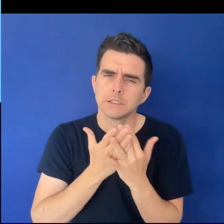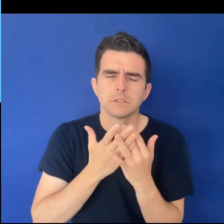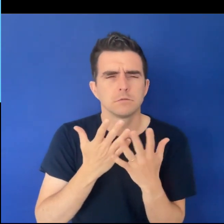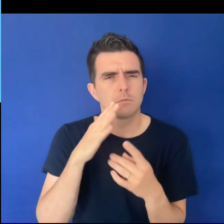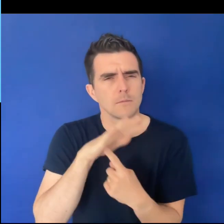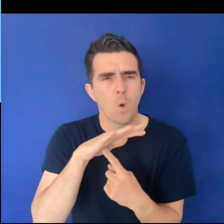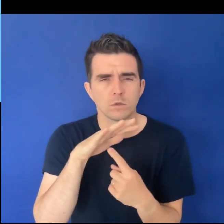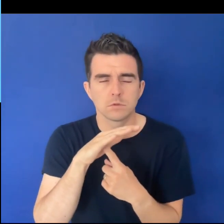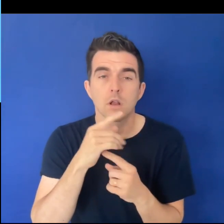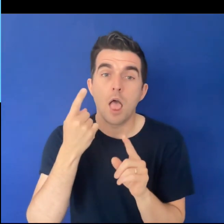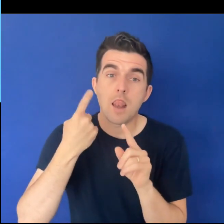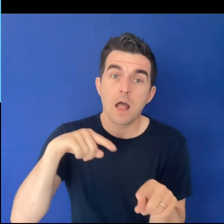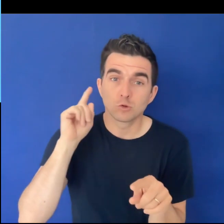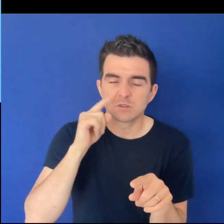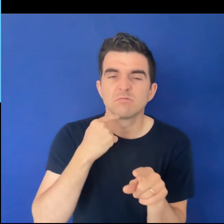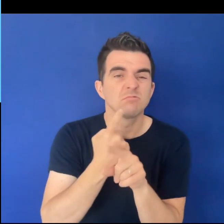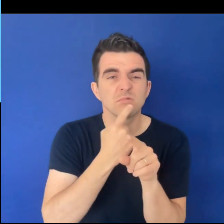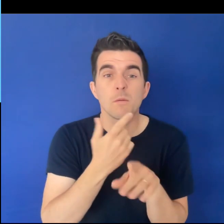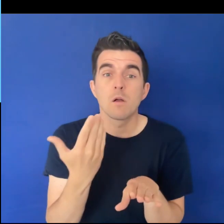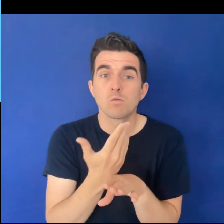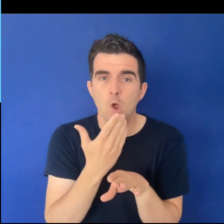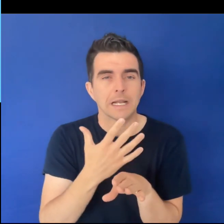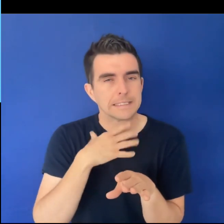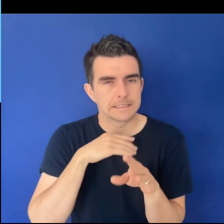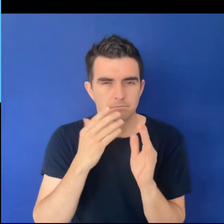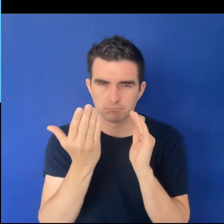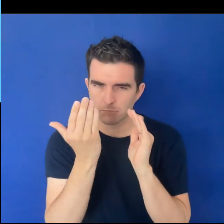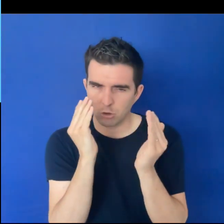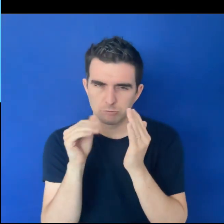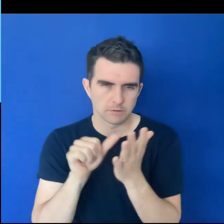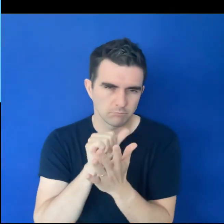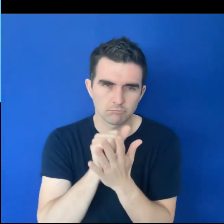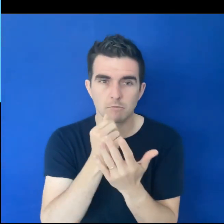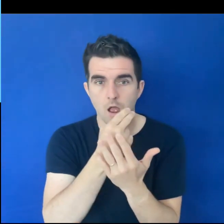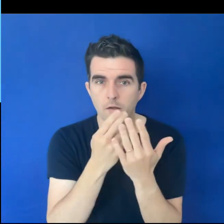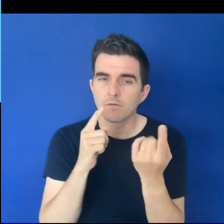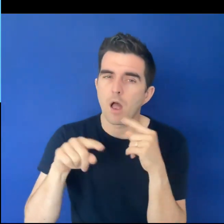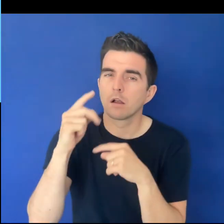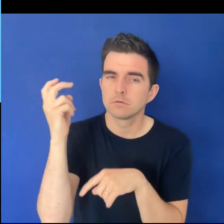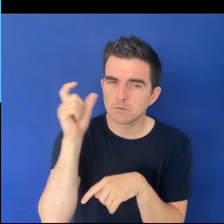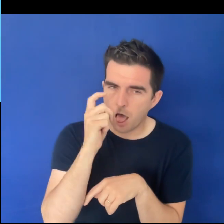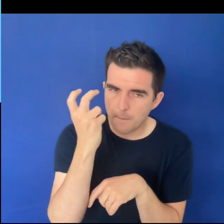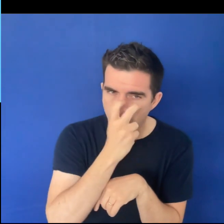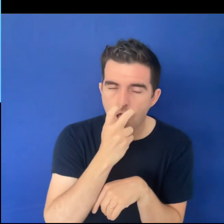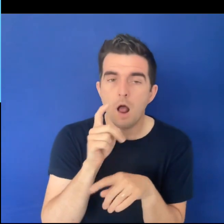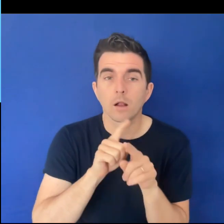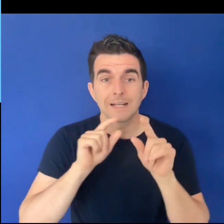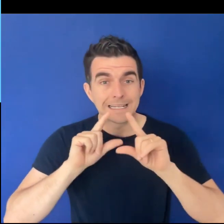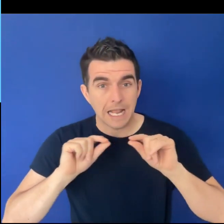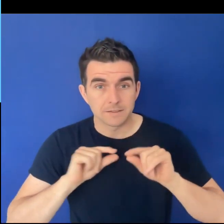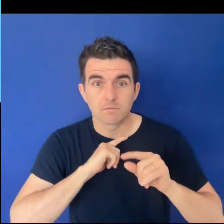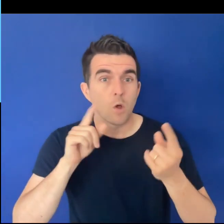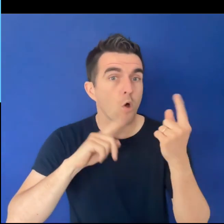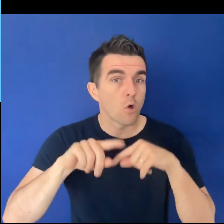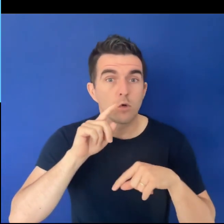Last year we mentioned the work that was done to have a high contrast art direction for people with colour blindness, as well as having text for everything that was spoken or